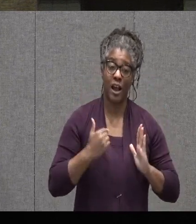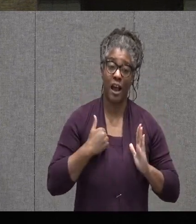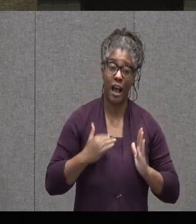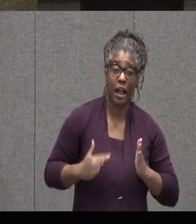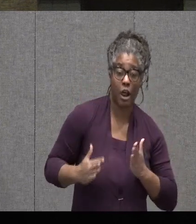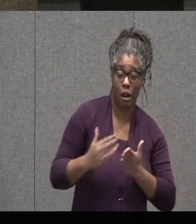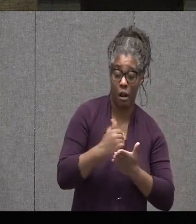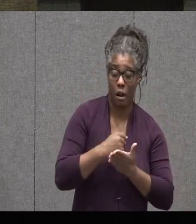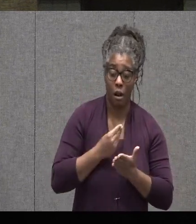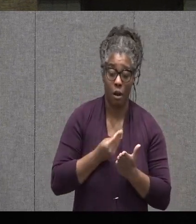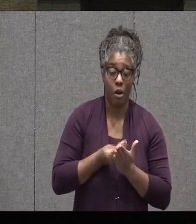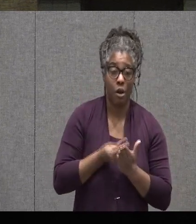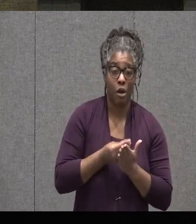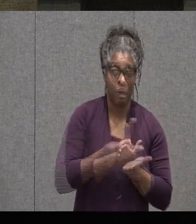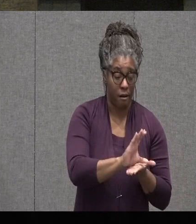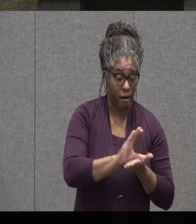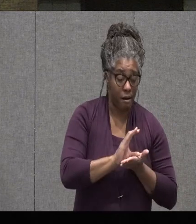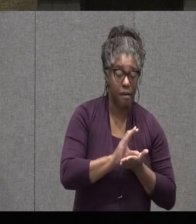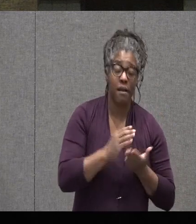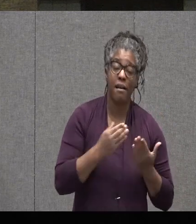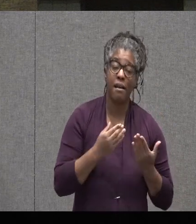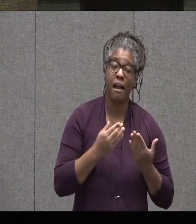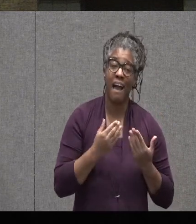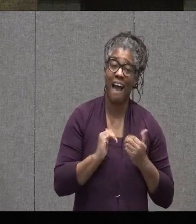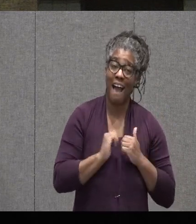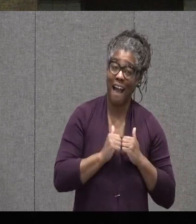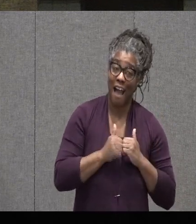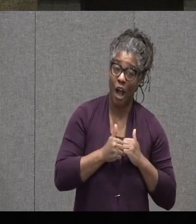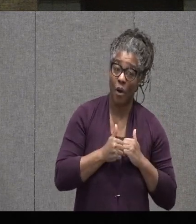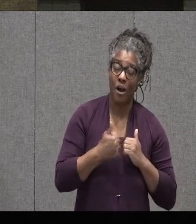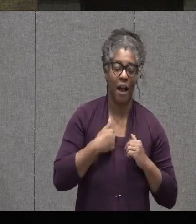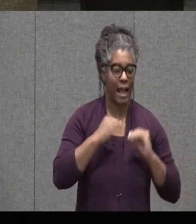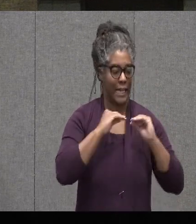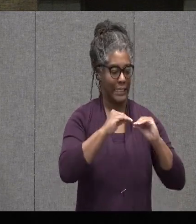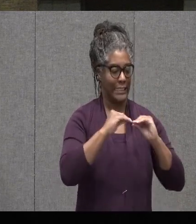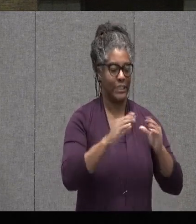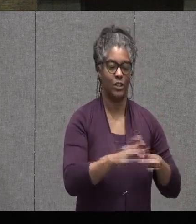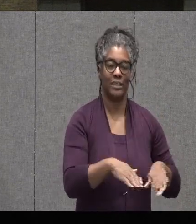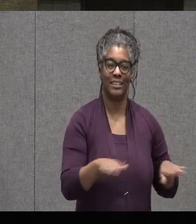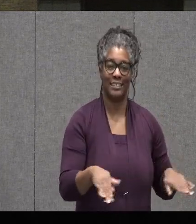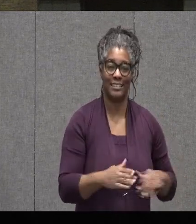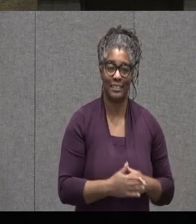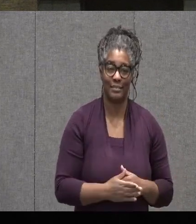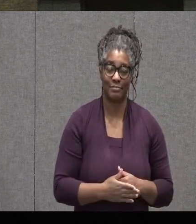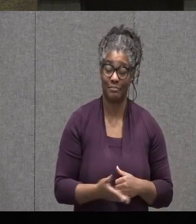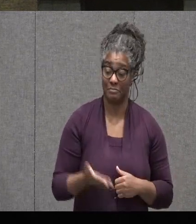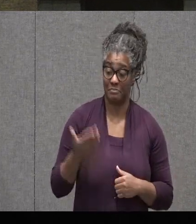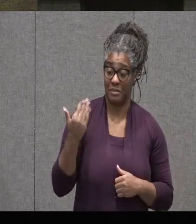That's how I earn the money that I make. When I was a kid I earned money,